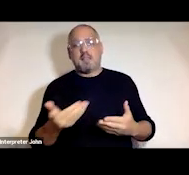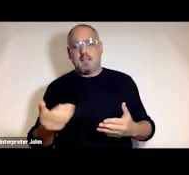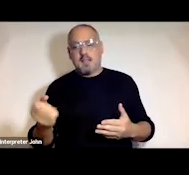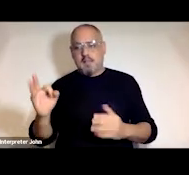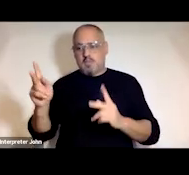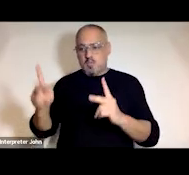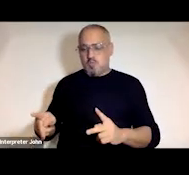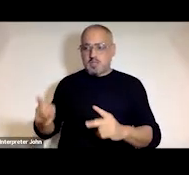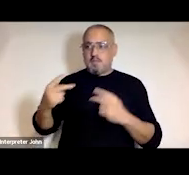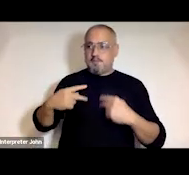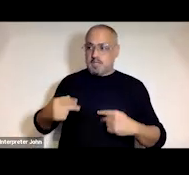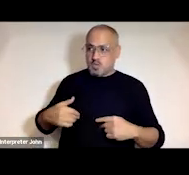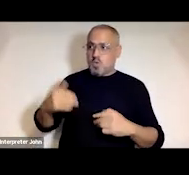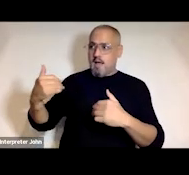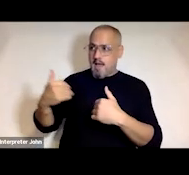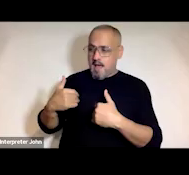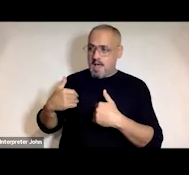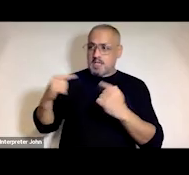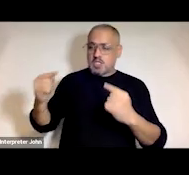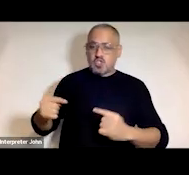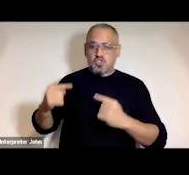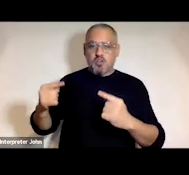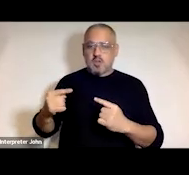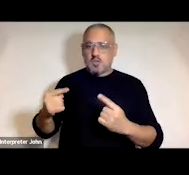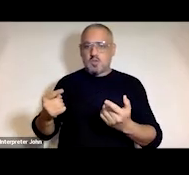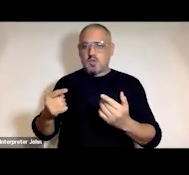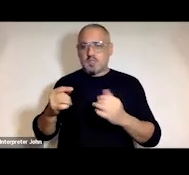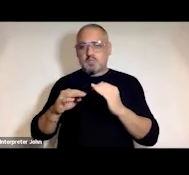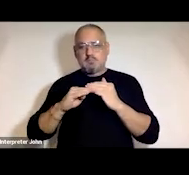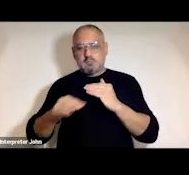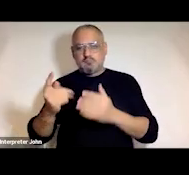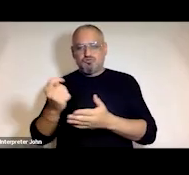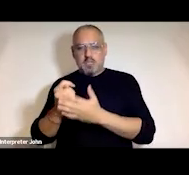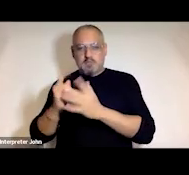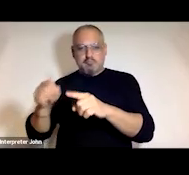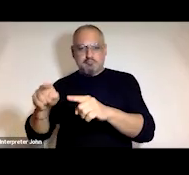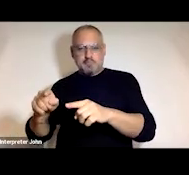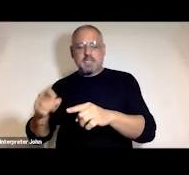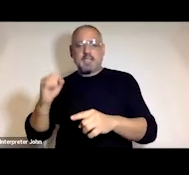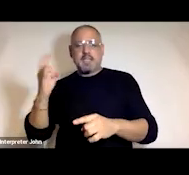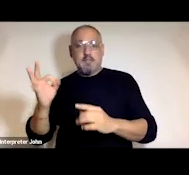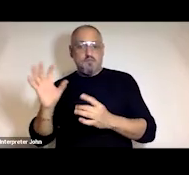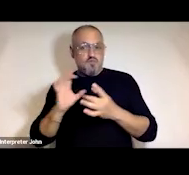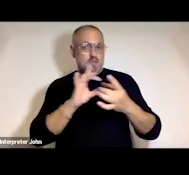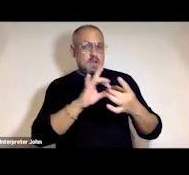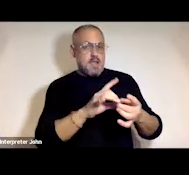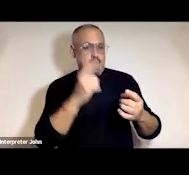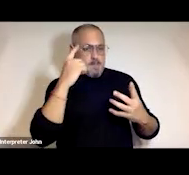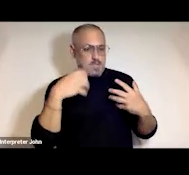has physical health conditions but struggles with maintaining treatment for them. If that's somehow related to their mental health condition